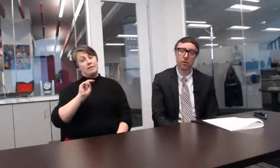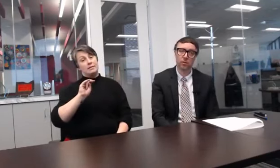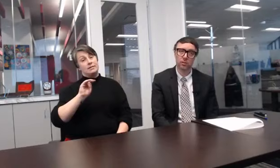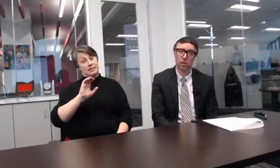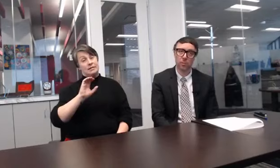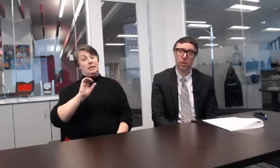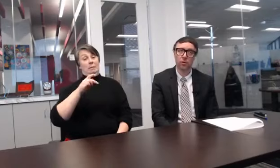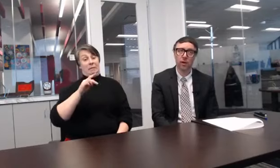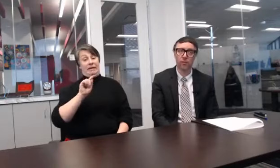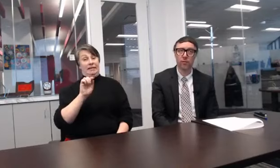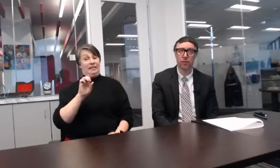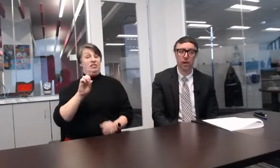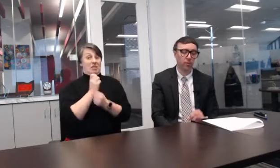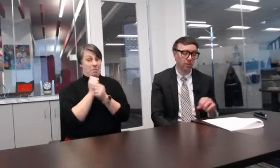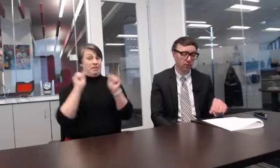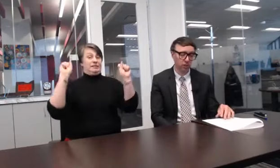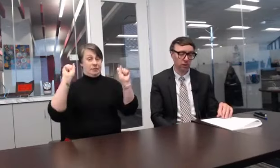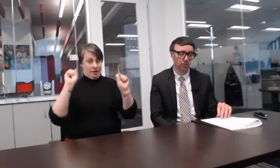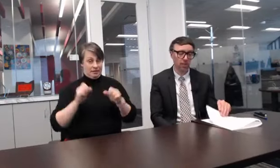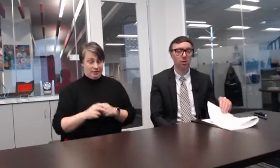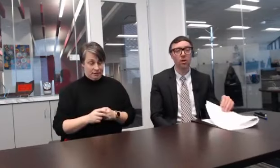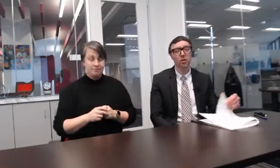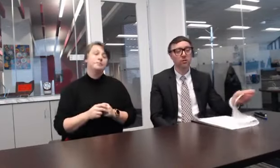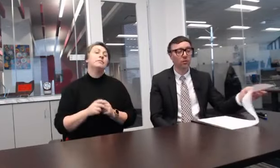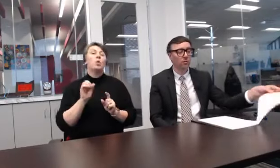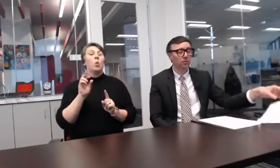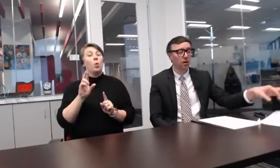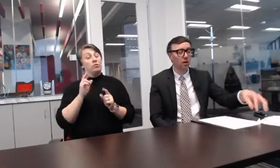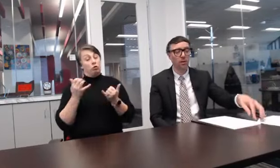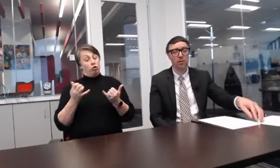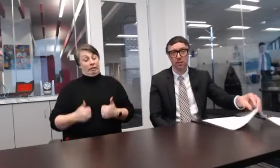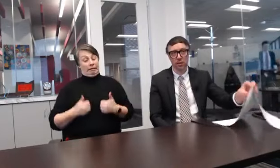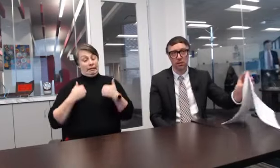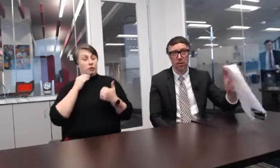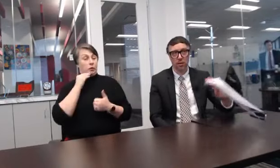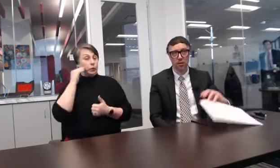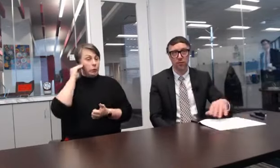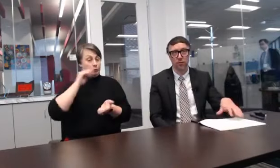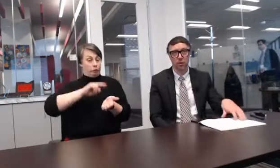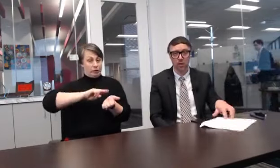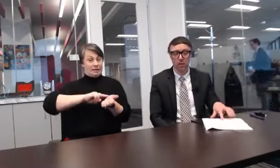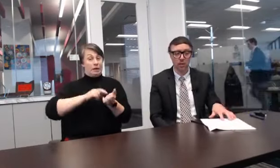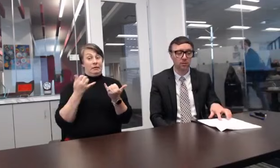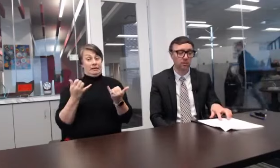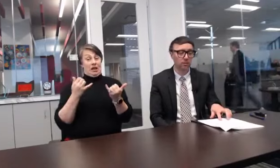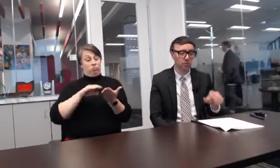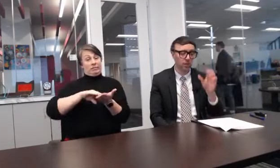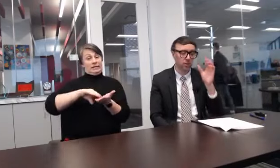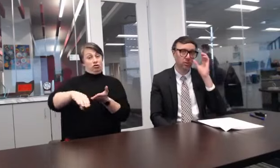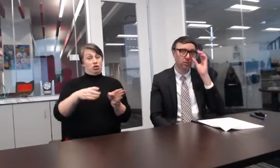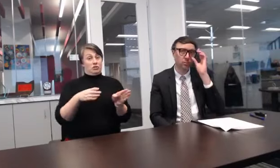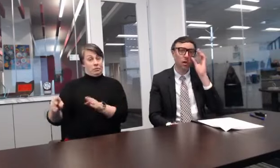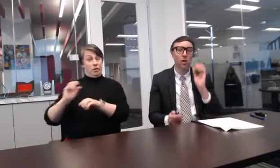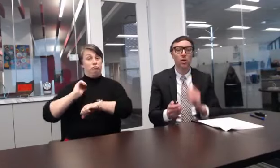or a nursing home and you have a viable discharge plan. So this is the list of Current Needs situations.